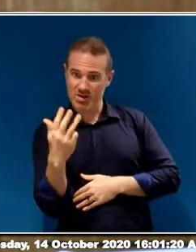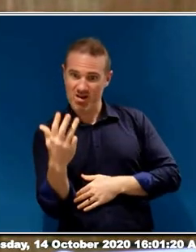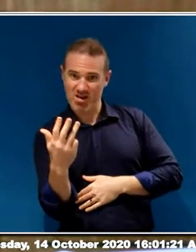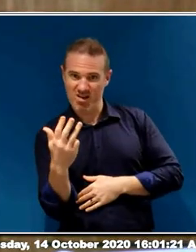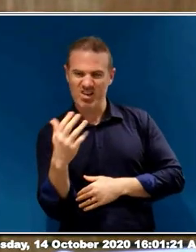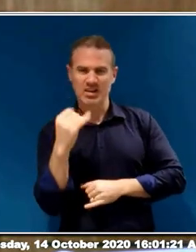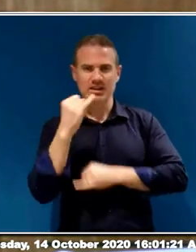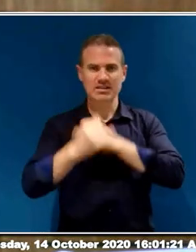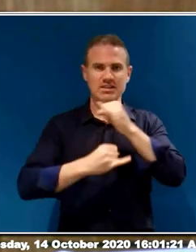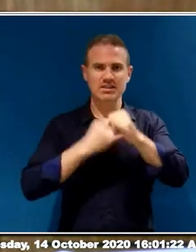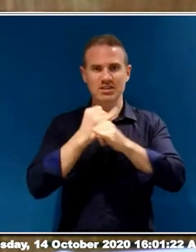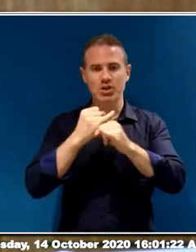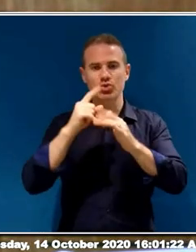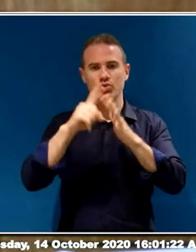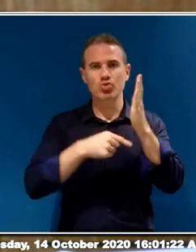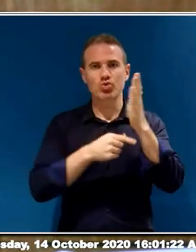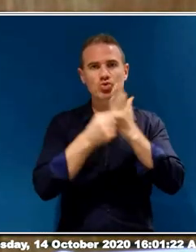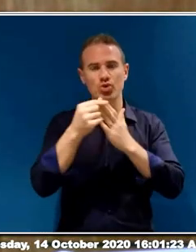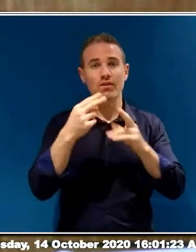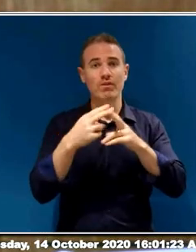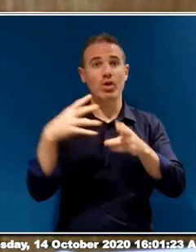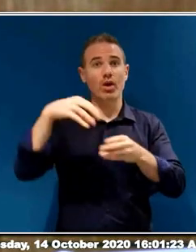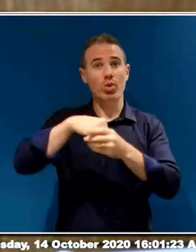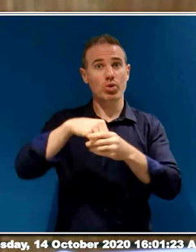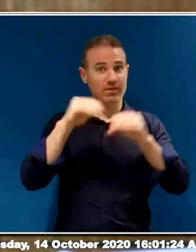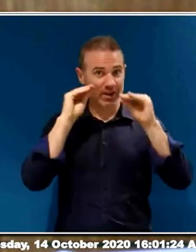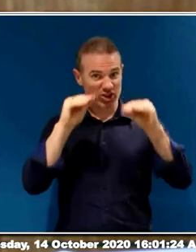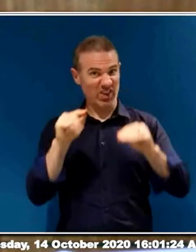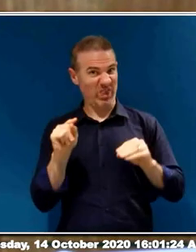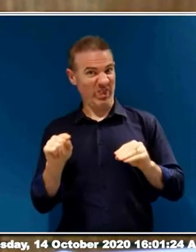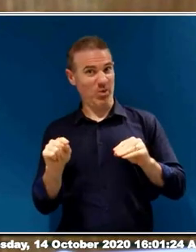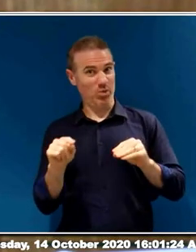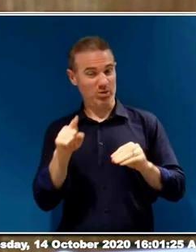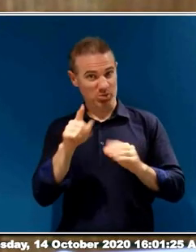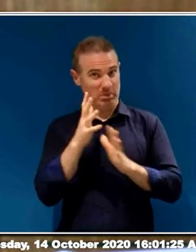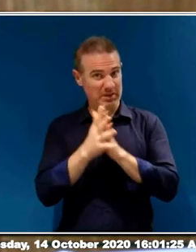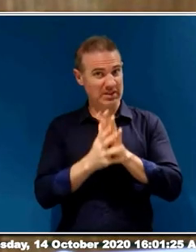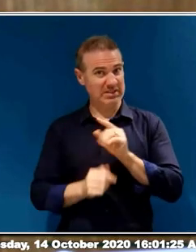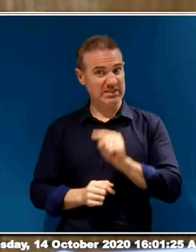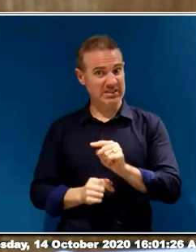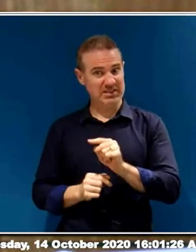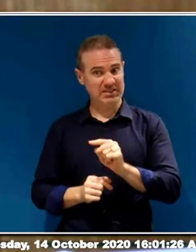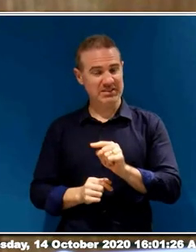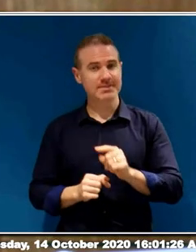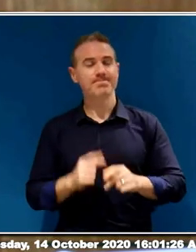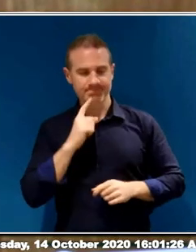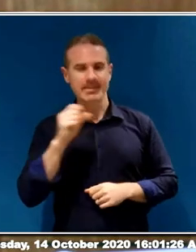Is that the one we're talking about? That's correct, Chair. Okay. Thank you.